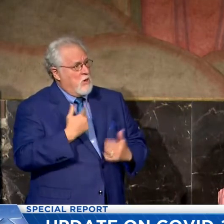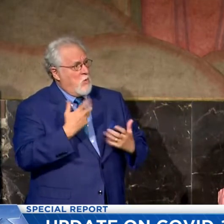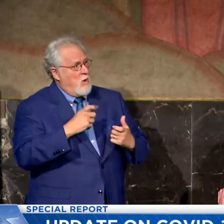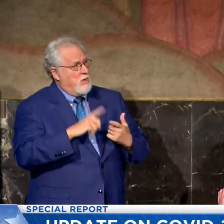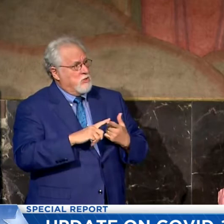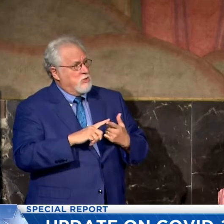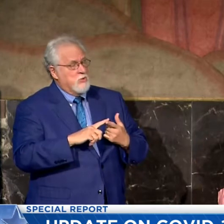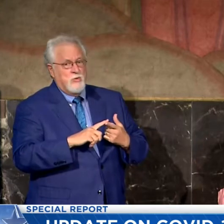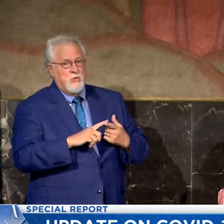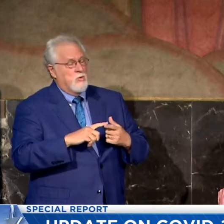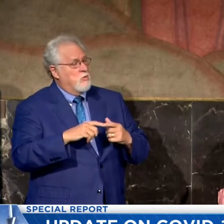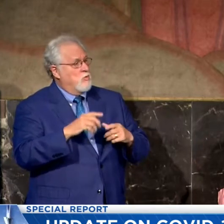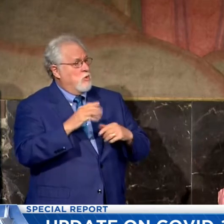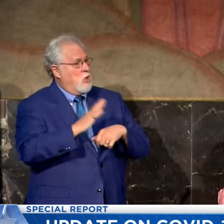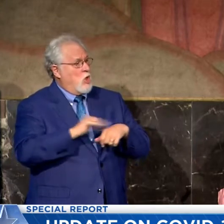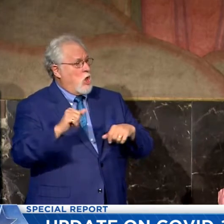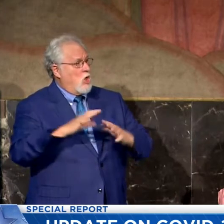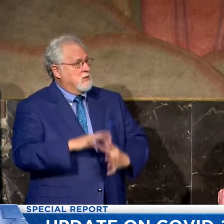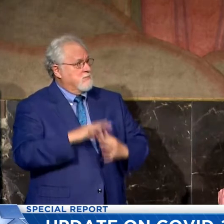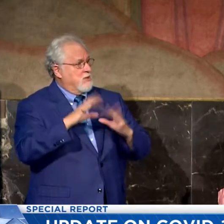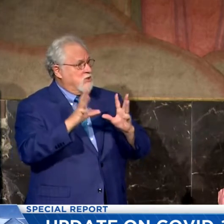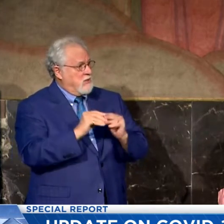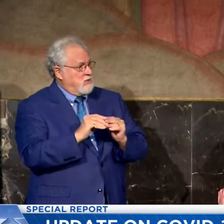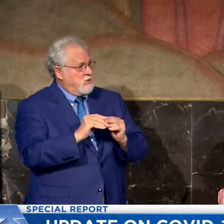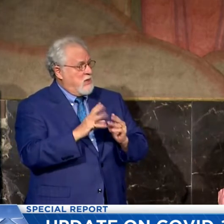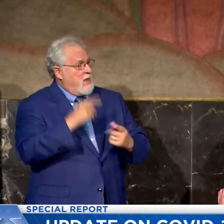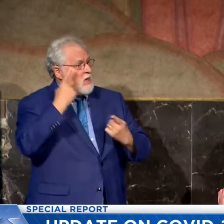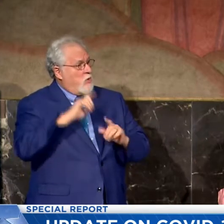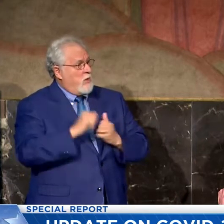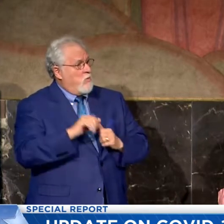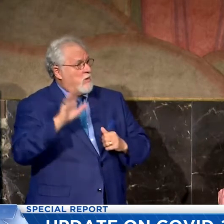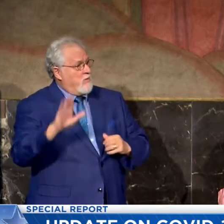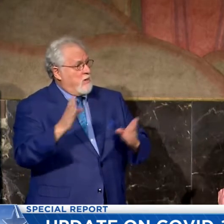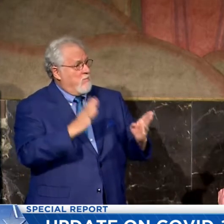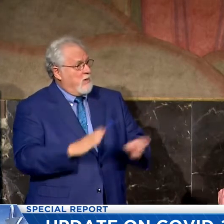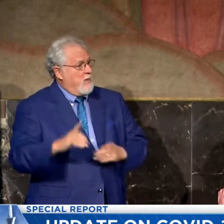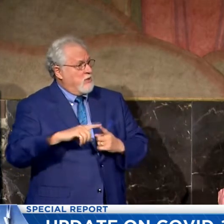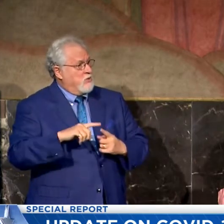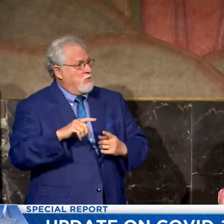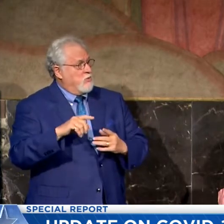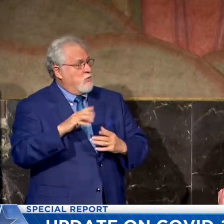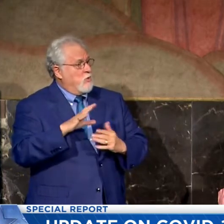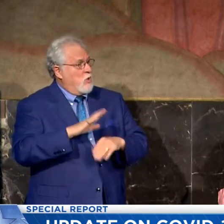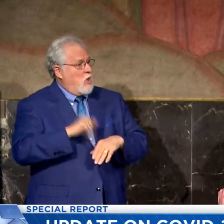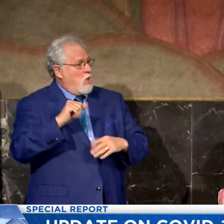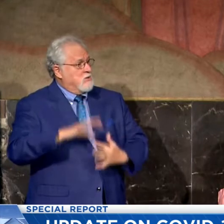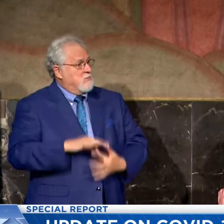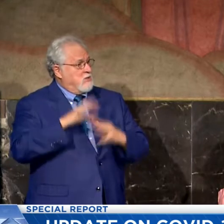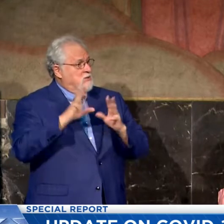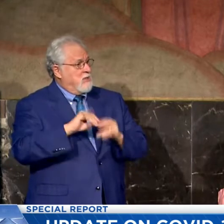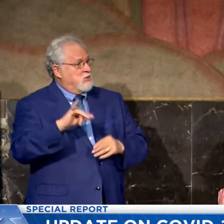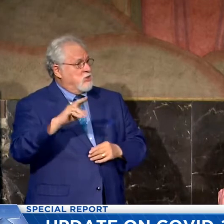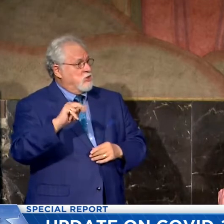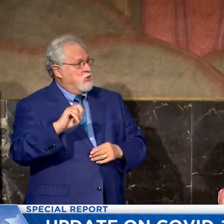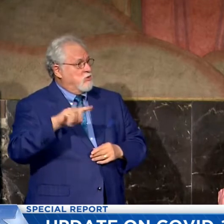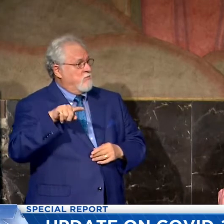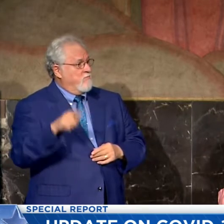GOVERNOR, CAN THE HOUSE AND SENATE GIVE ADDITIONAL. [INDISCERNIBLE] ALSO AGREE WITH